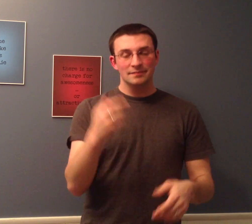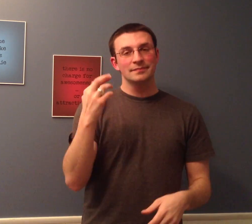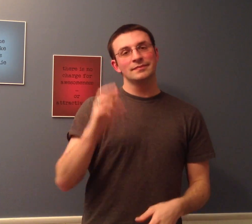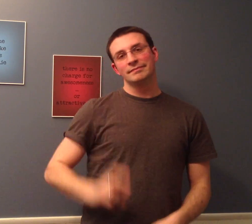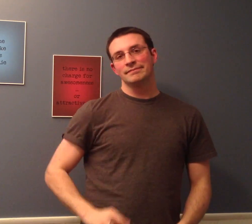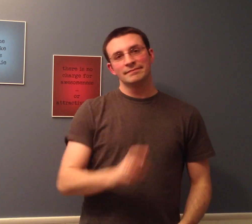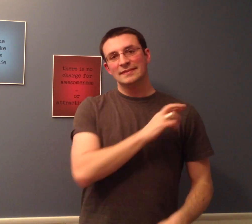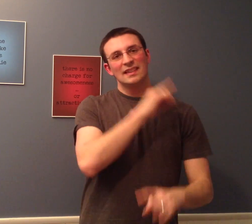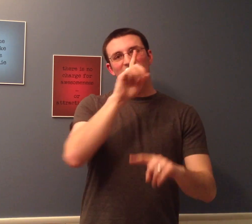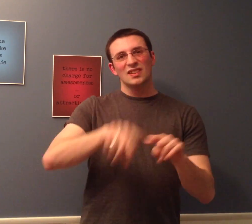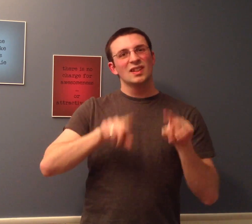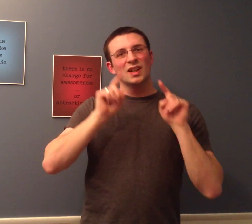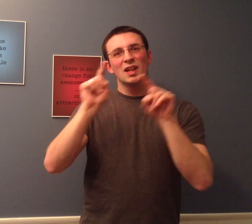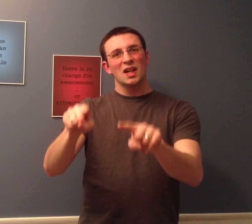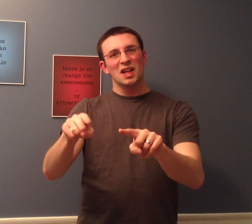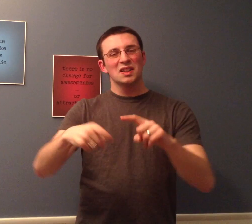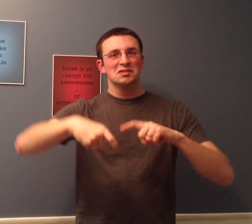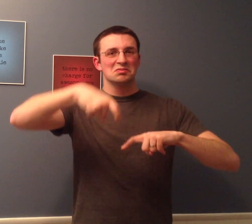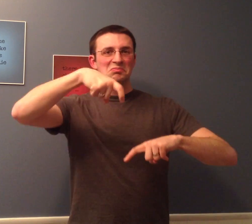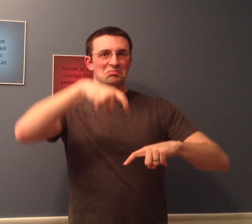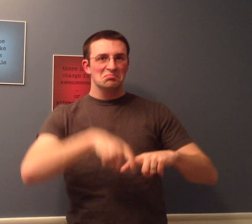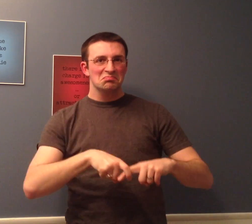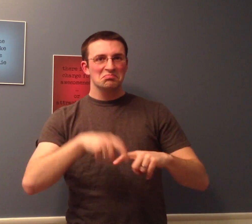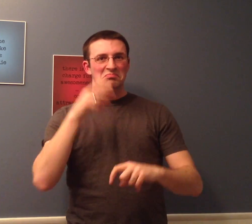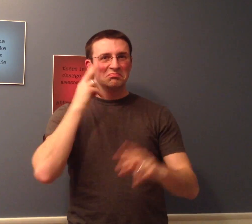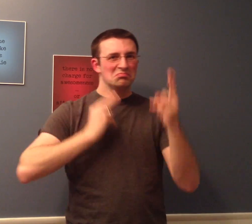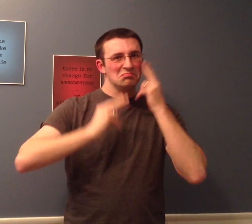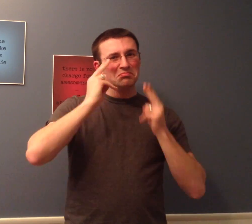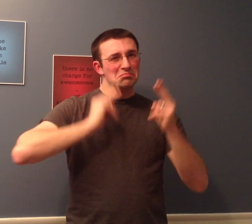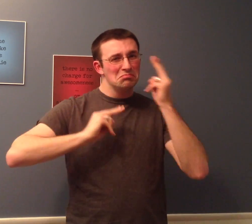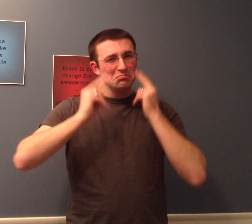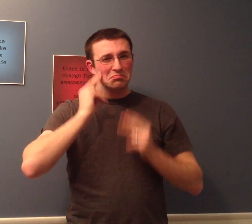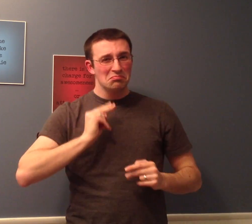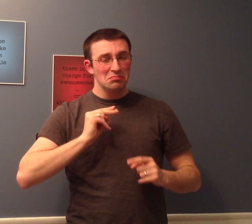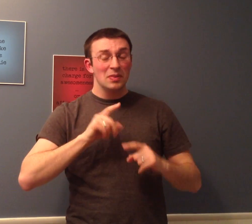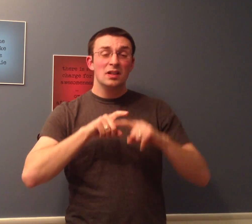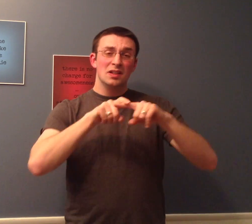So, finally the night of the bancy fall arrived and Rindercella couldn't go, so she just cat